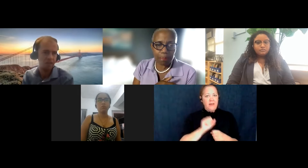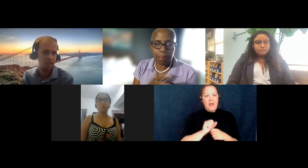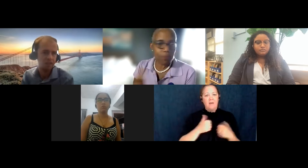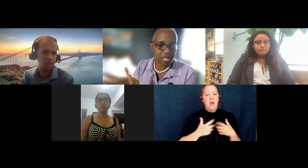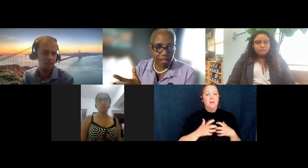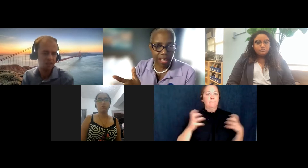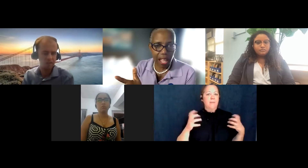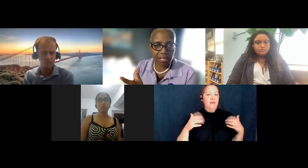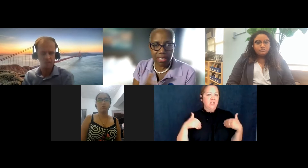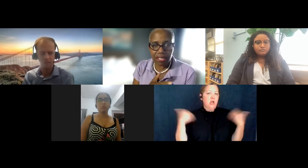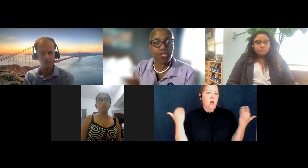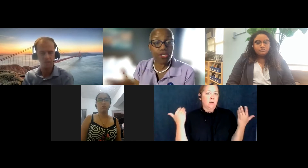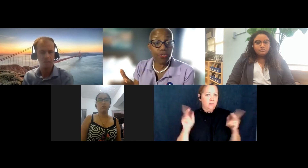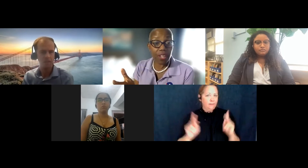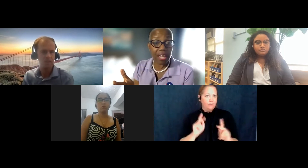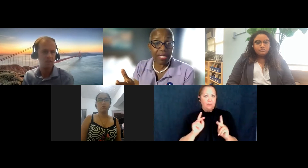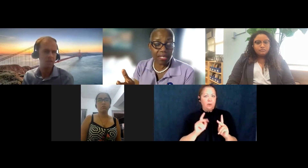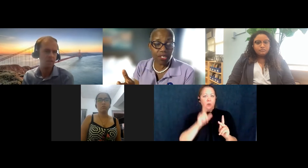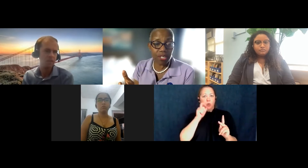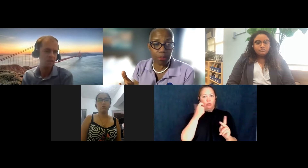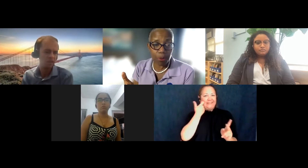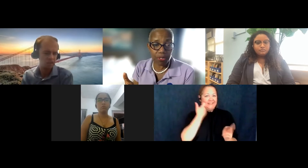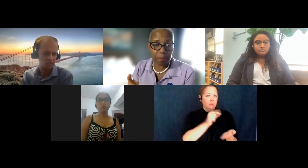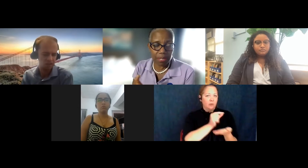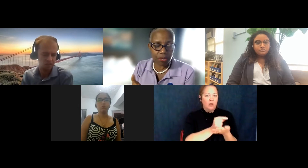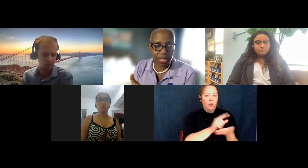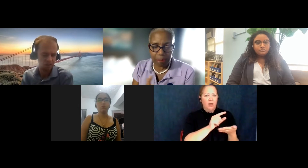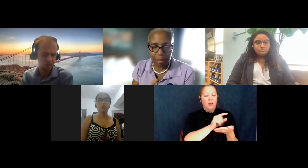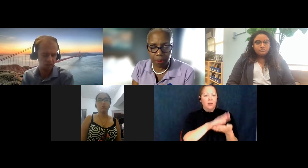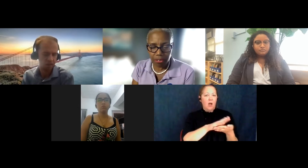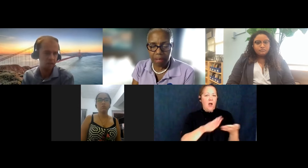people out of college, you find that in the two year program in the 27th month program.